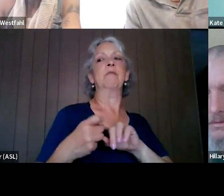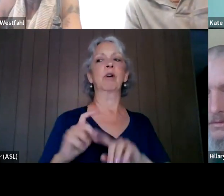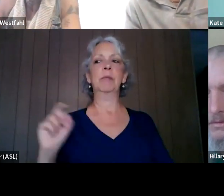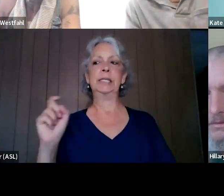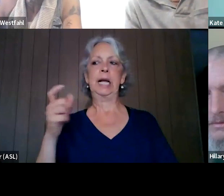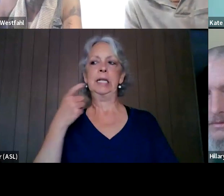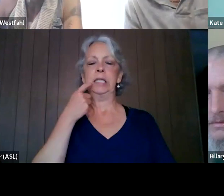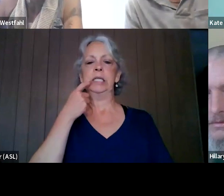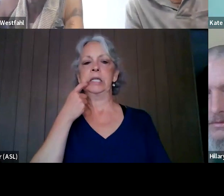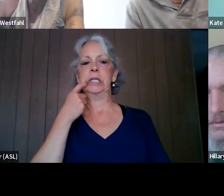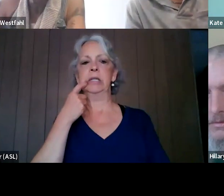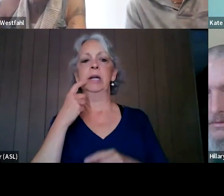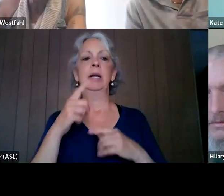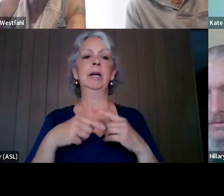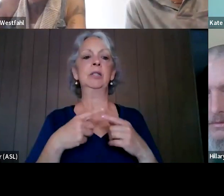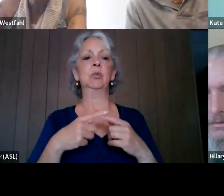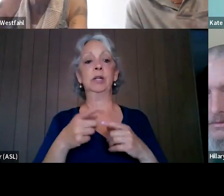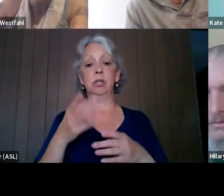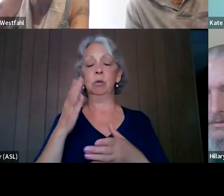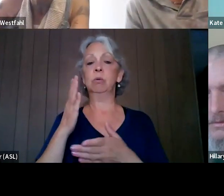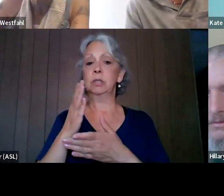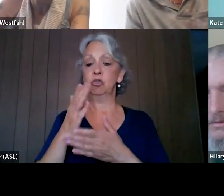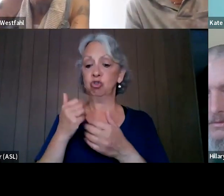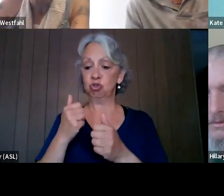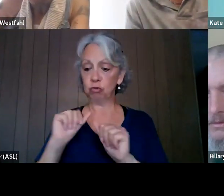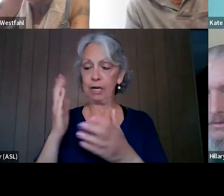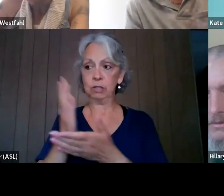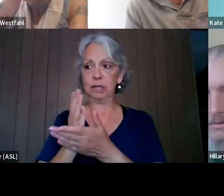It's when you know, you try to stop, and then you realize you can't,